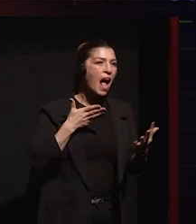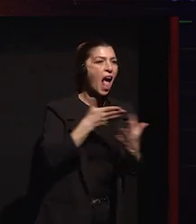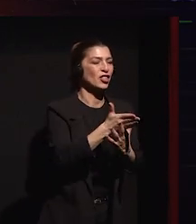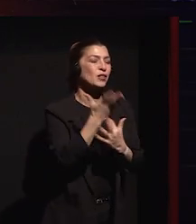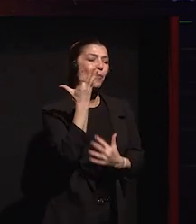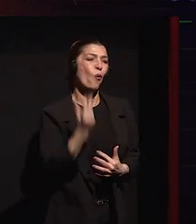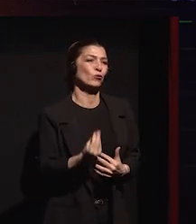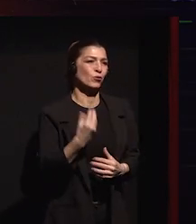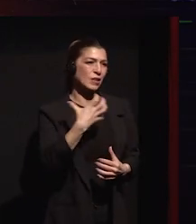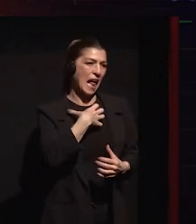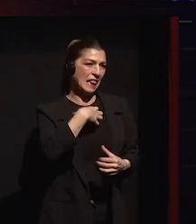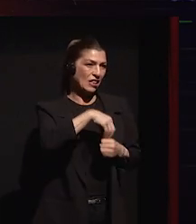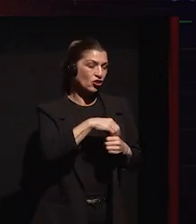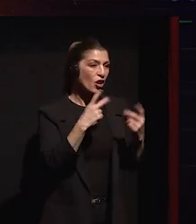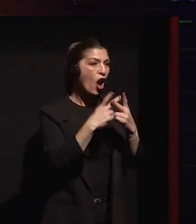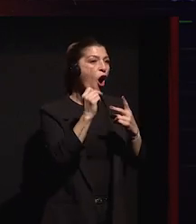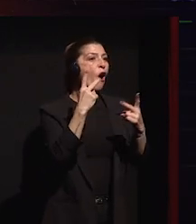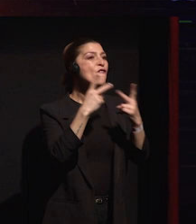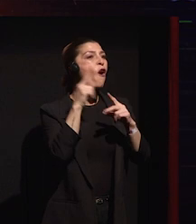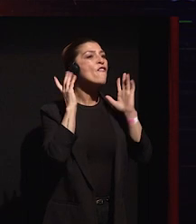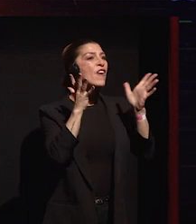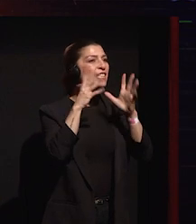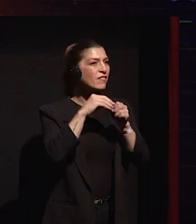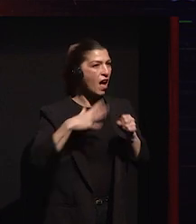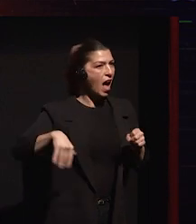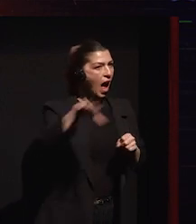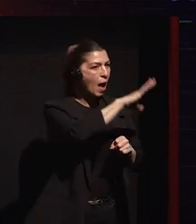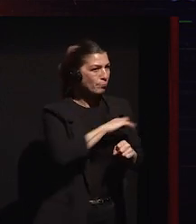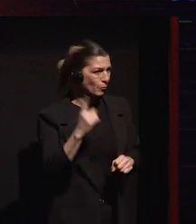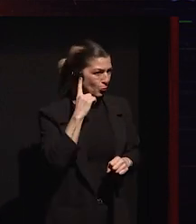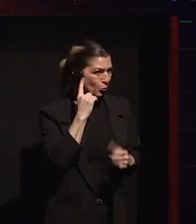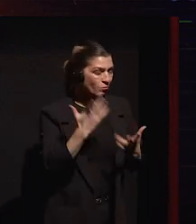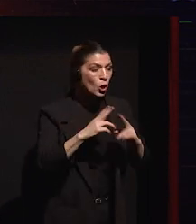as you heard from Esra and Cherry, are round the world in many, many places.